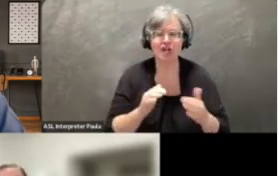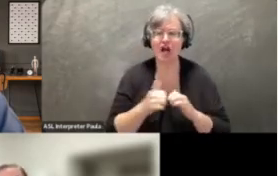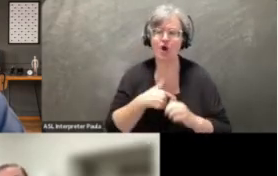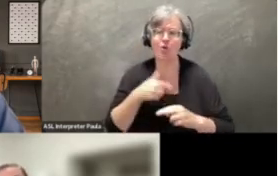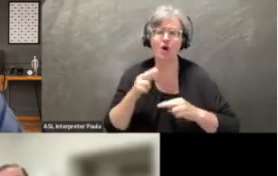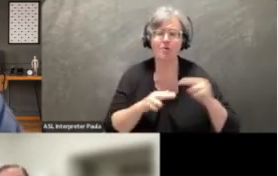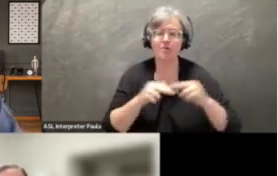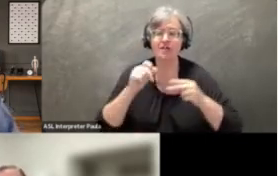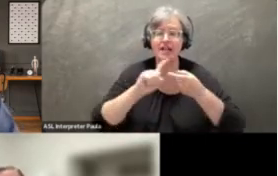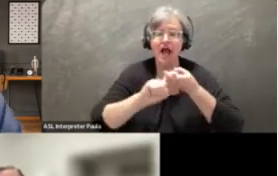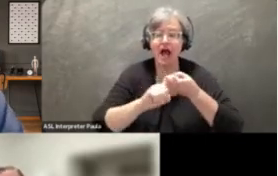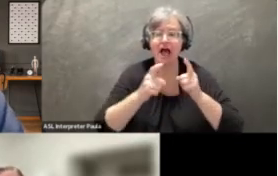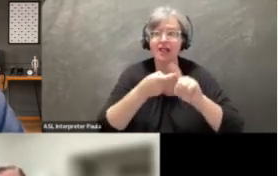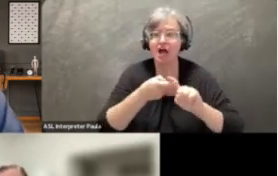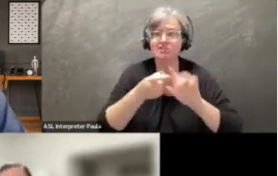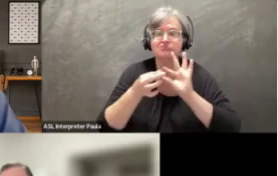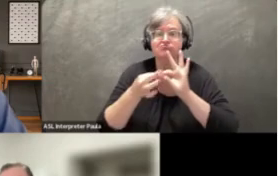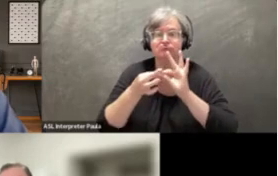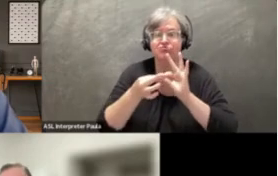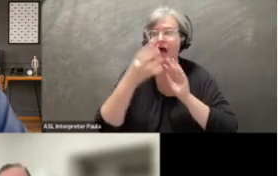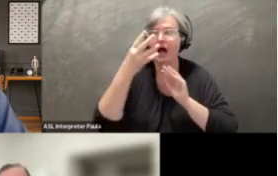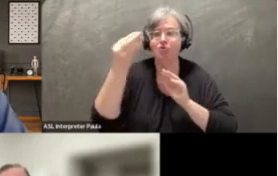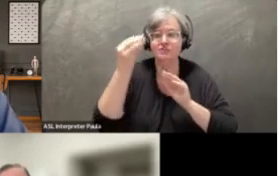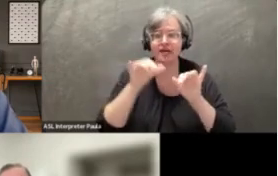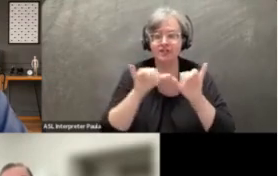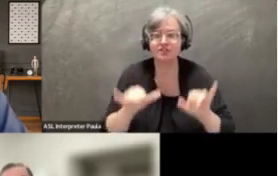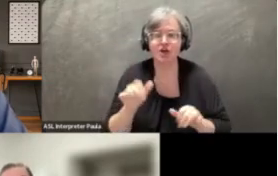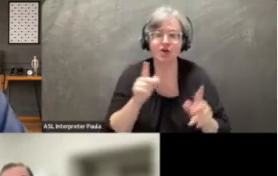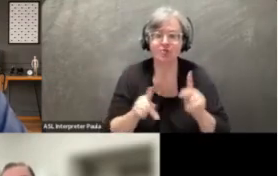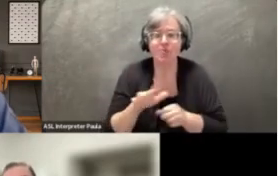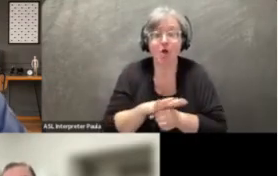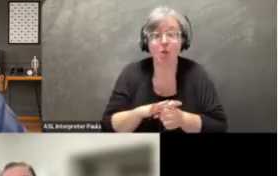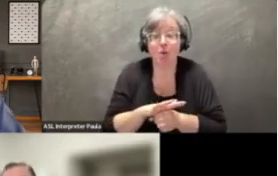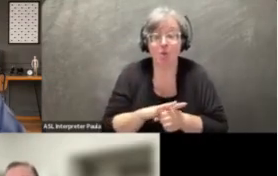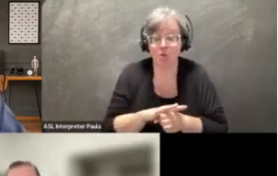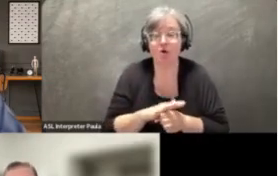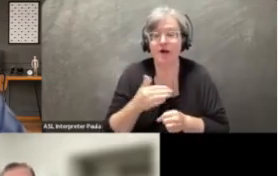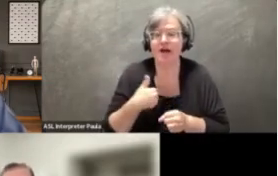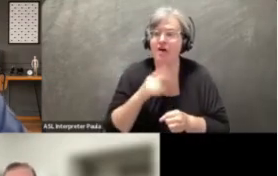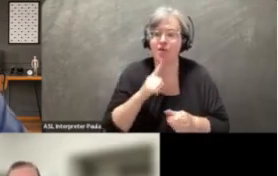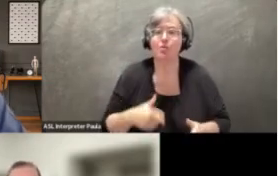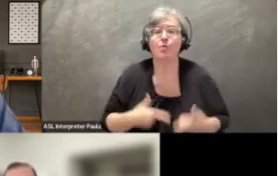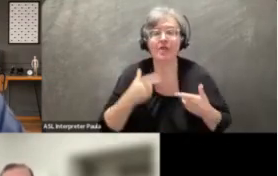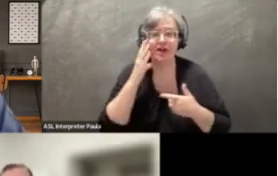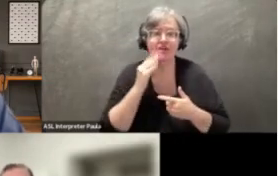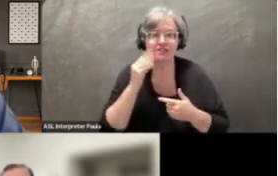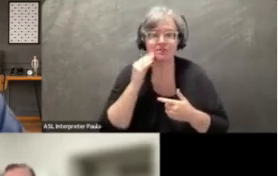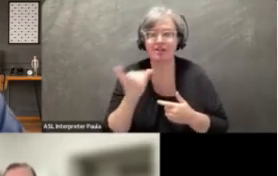allies outside of the system, those folks who are local, who have the real life experiences that Alva was just talking